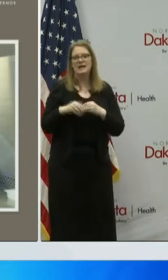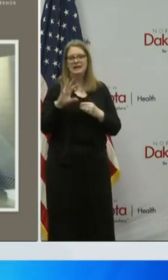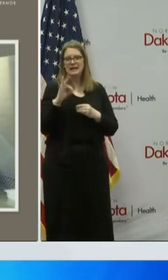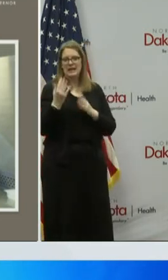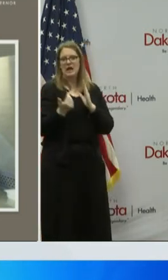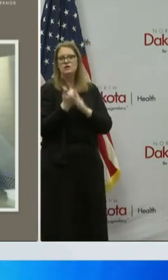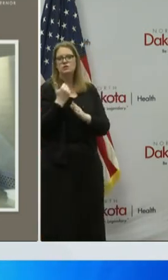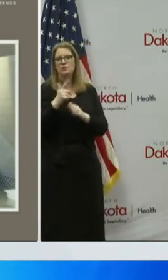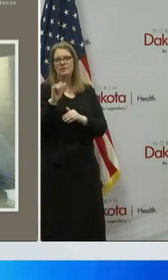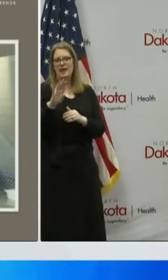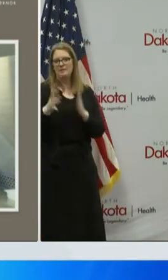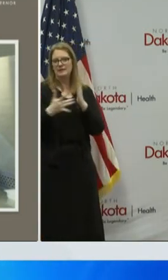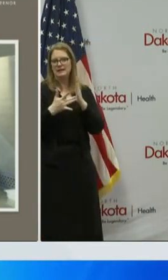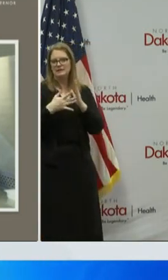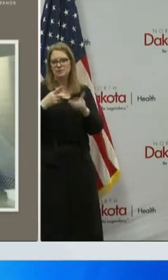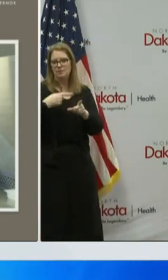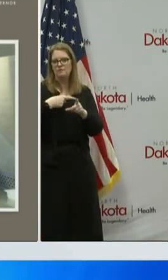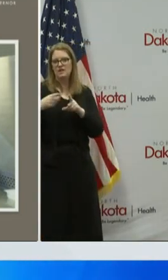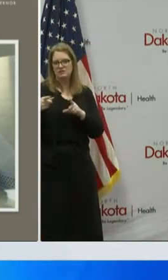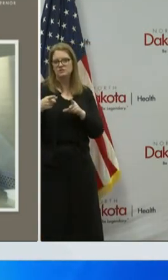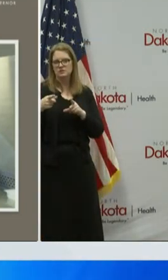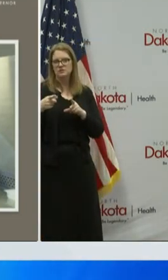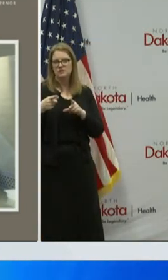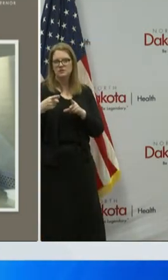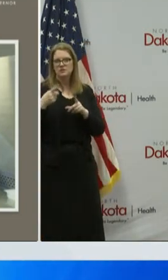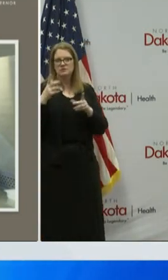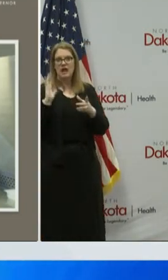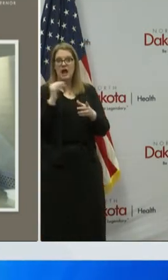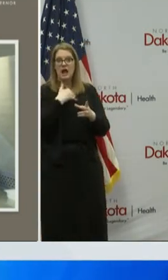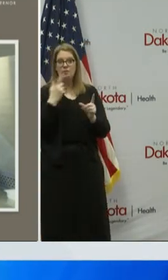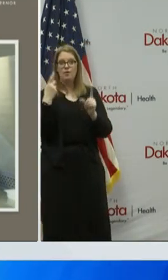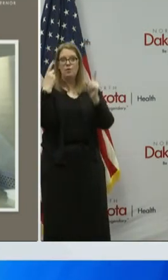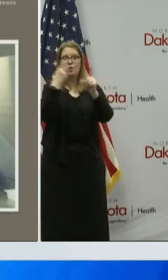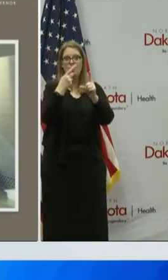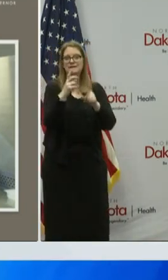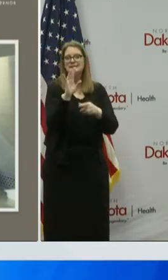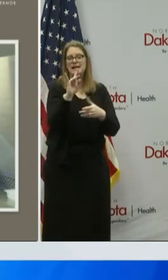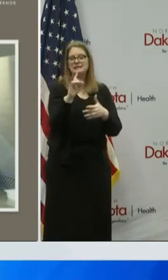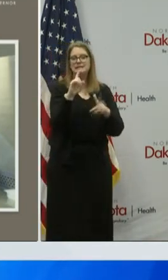CAPACITY. THIS WEEK WE ADDED NINE NEW LAB TECHNICIAN PROFESSIONALS, TO